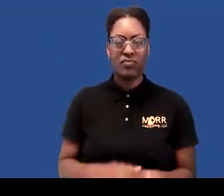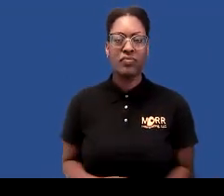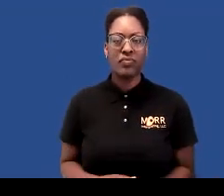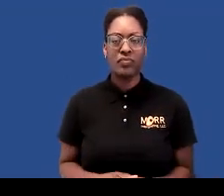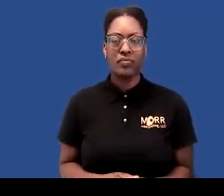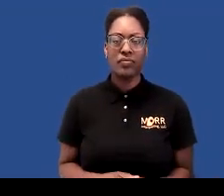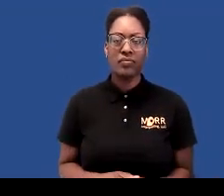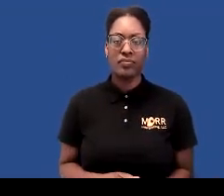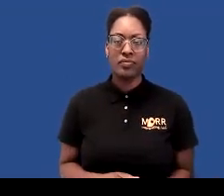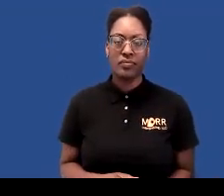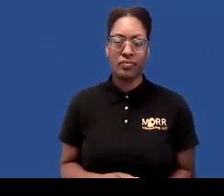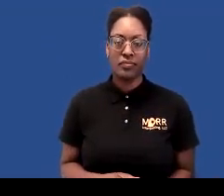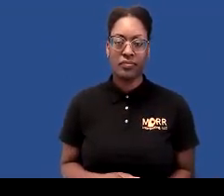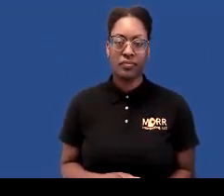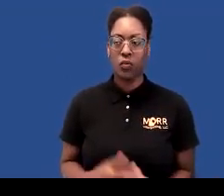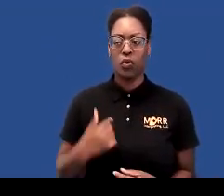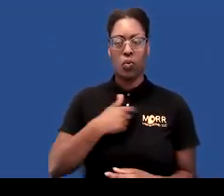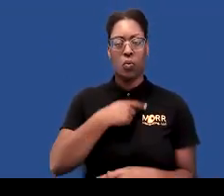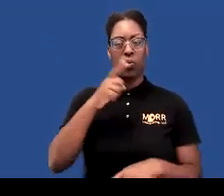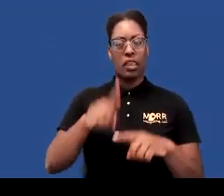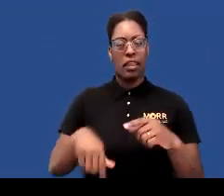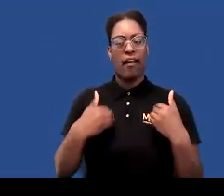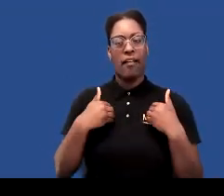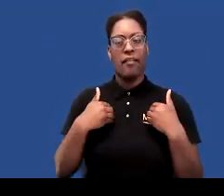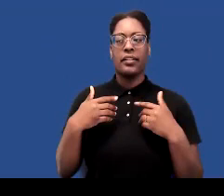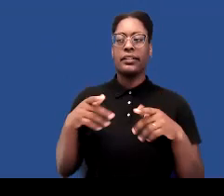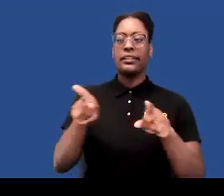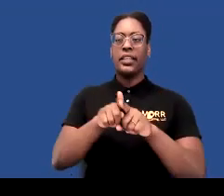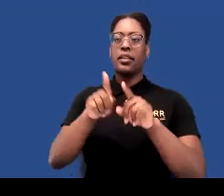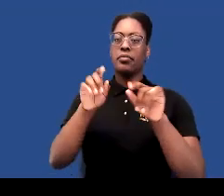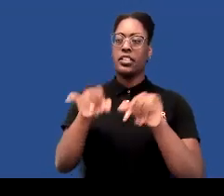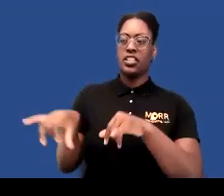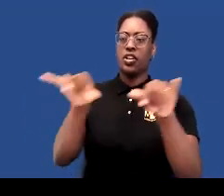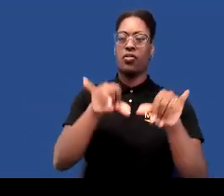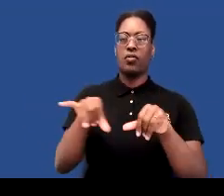or held to the same standards as the face-to-face session despite asynchronous tutoring being an entirely different paradigm.